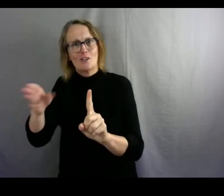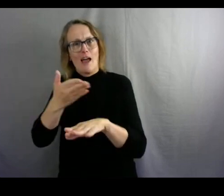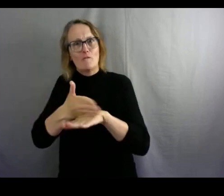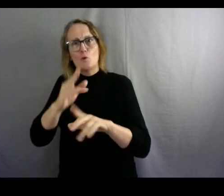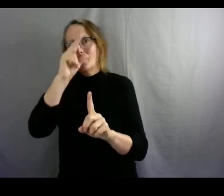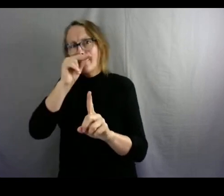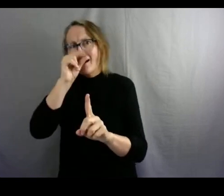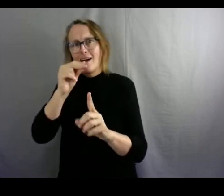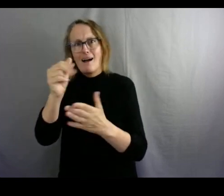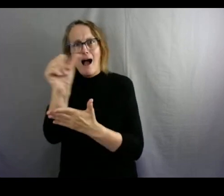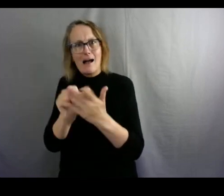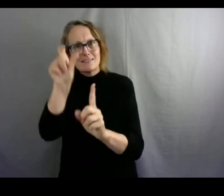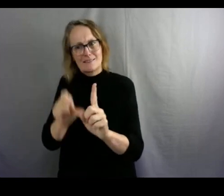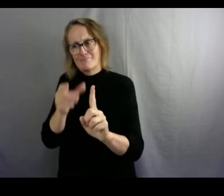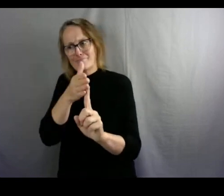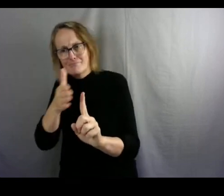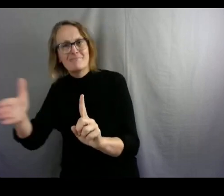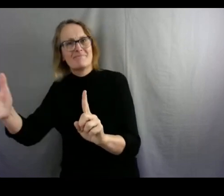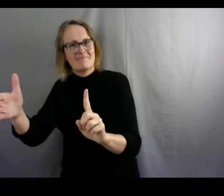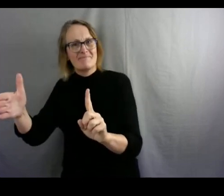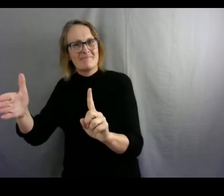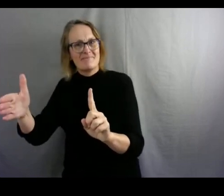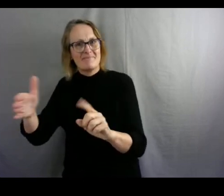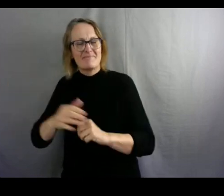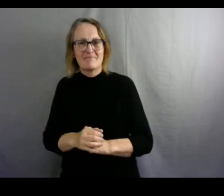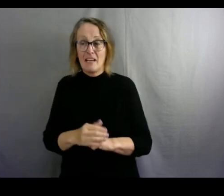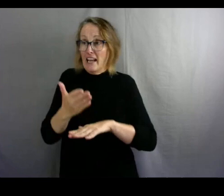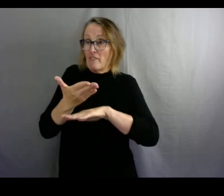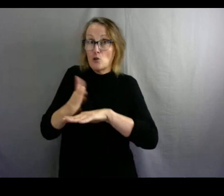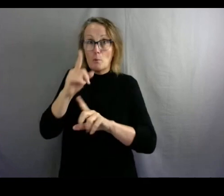but also the newcomers, for example, the symbolist movement,